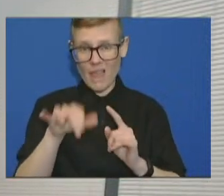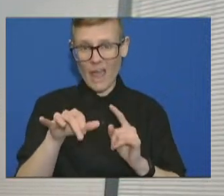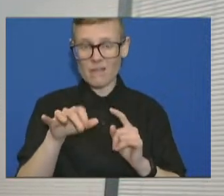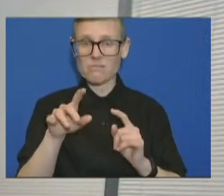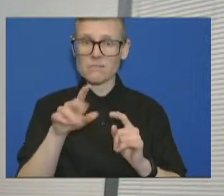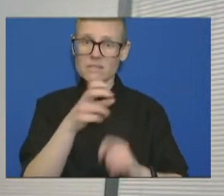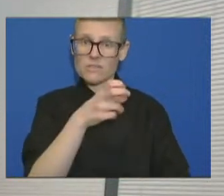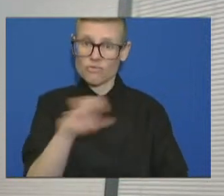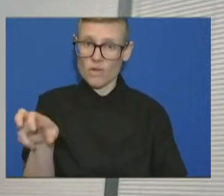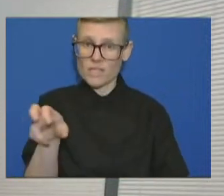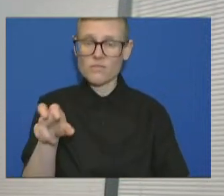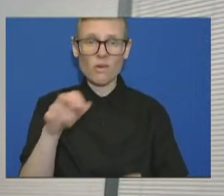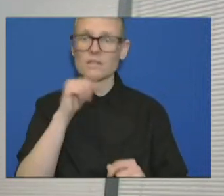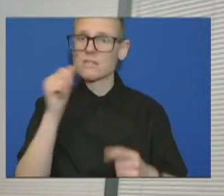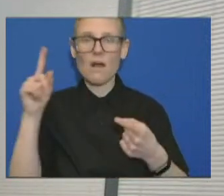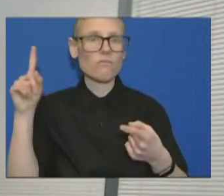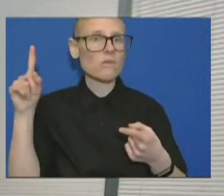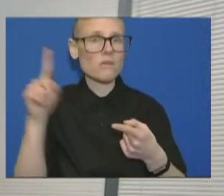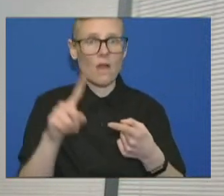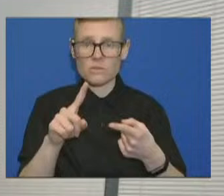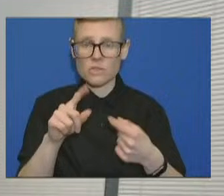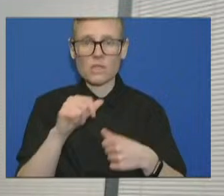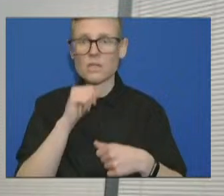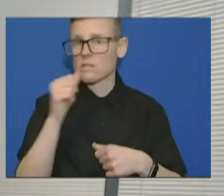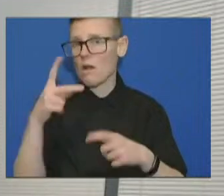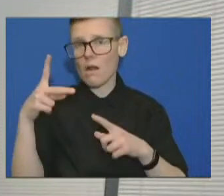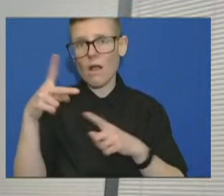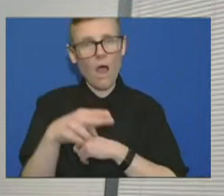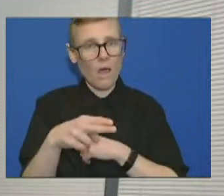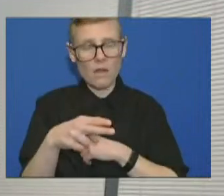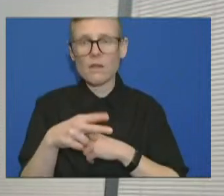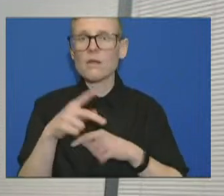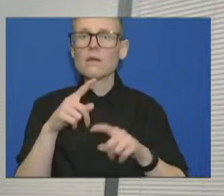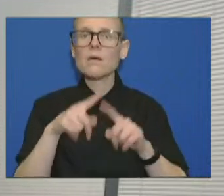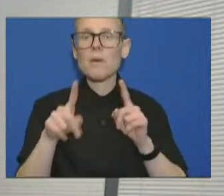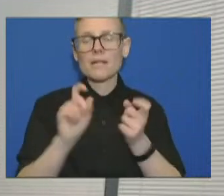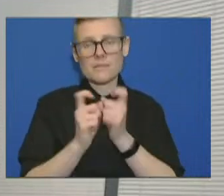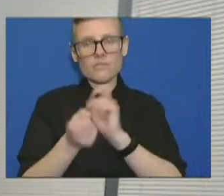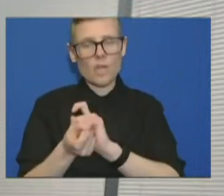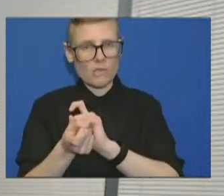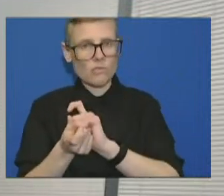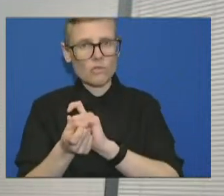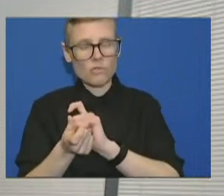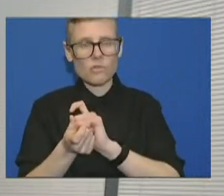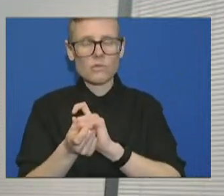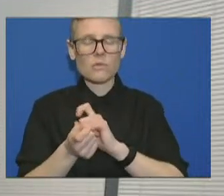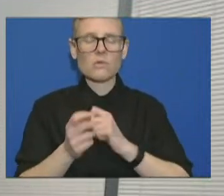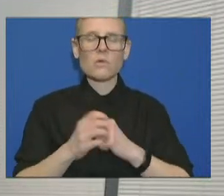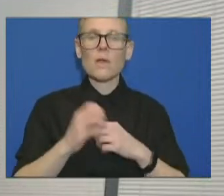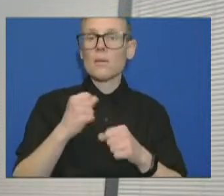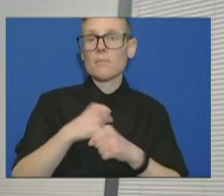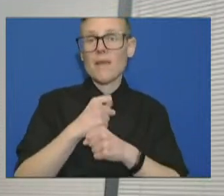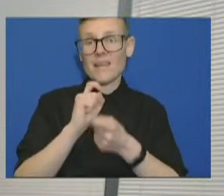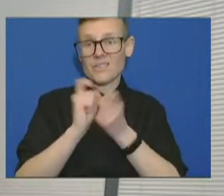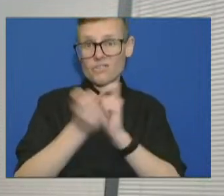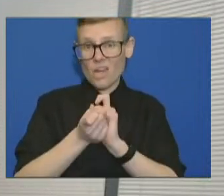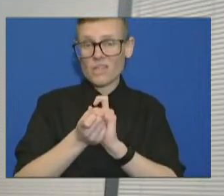that an involuntary transfer is just that. It's a transfer. It's